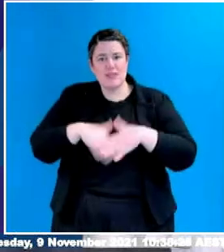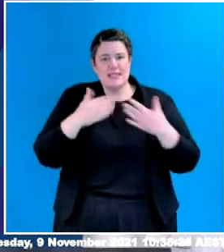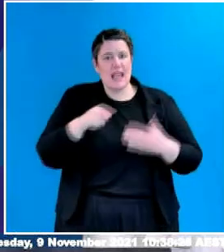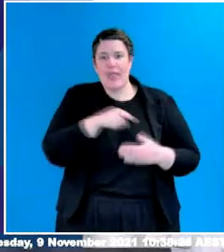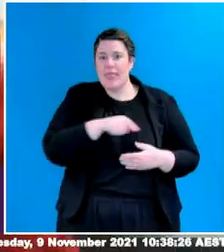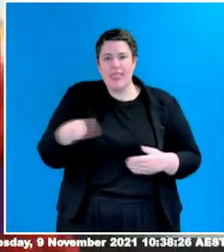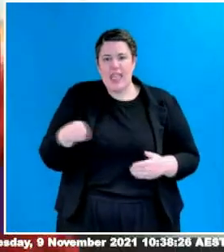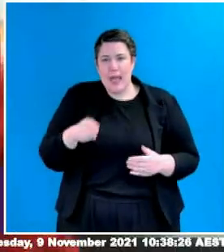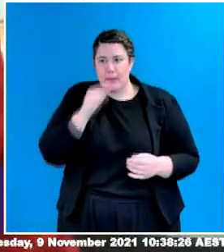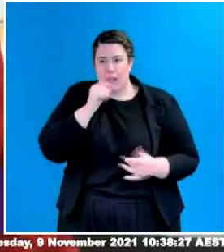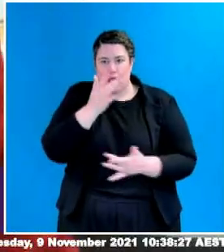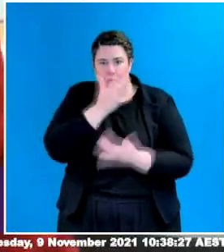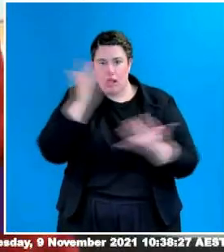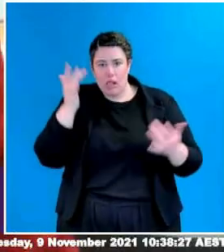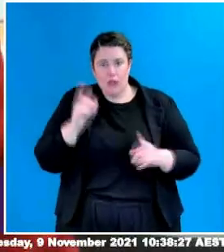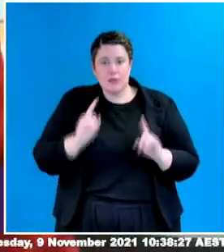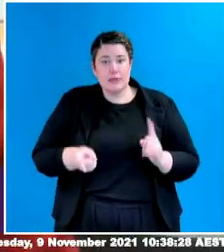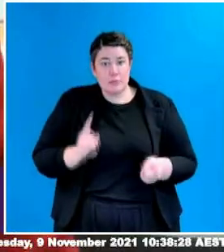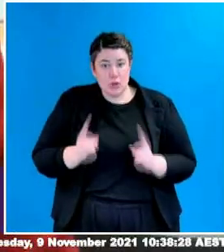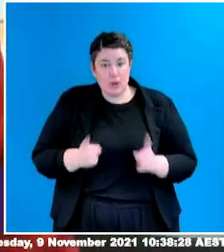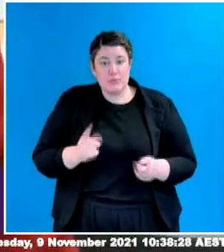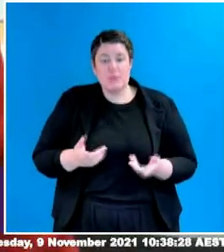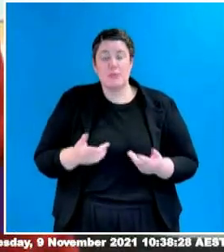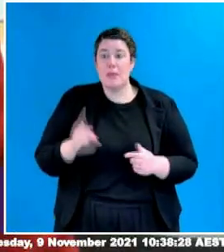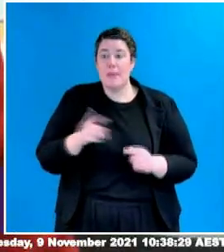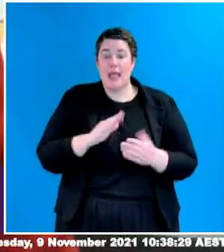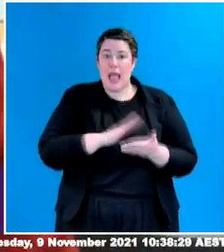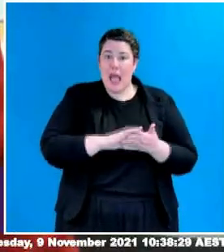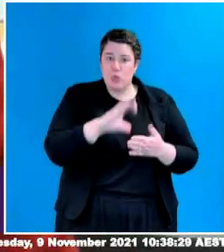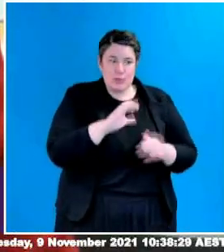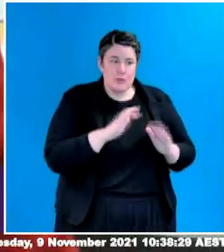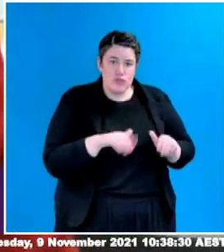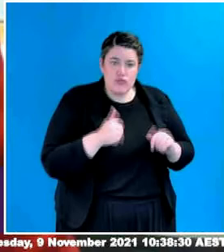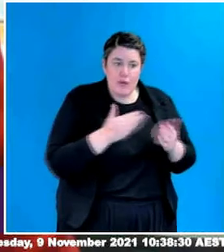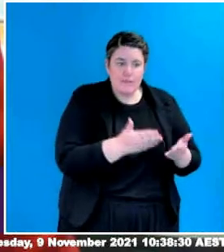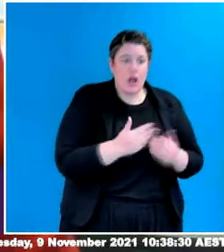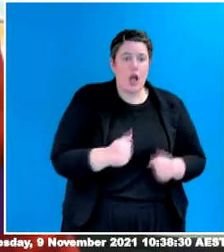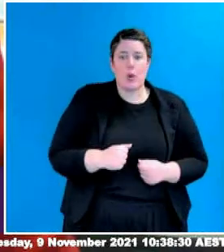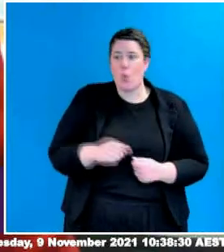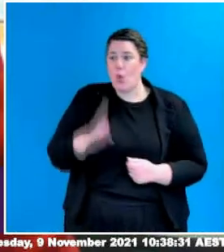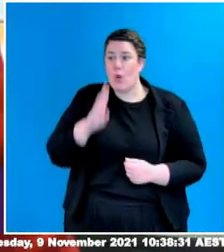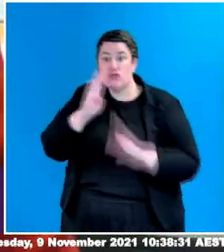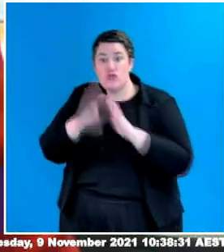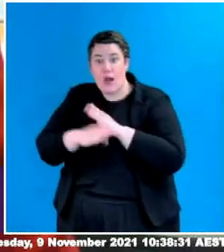public authorities, where it may be a housing provider or a private school